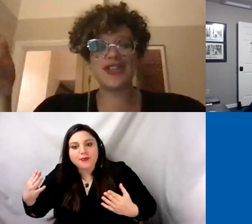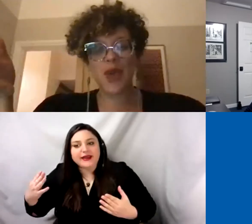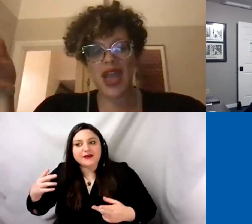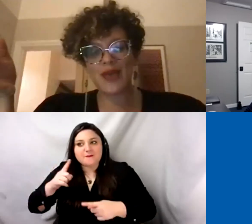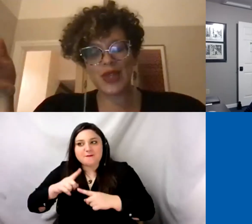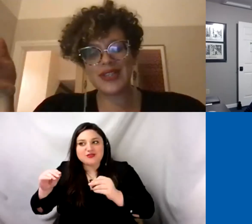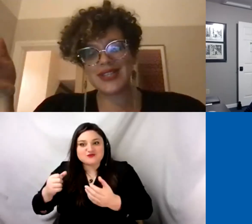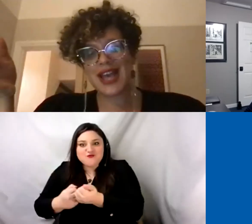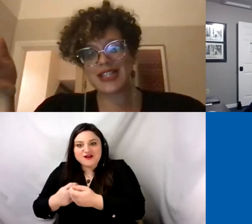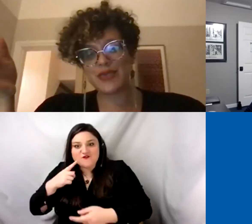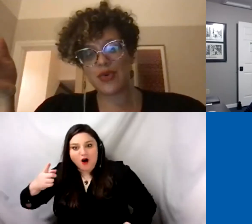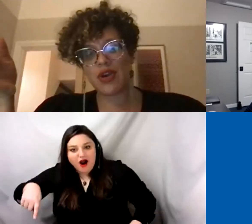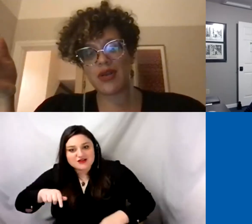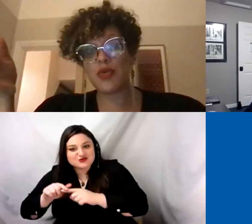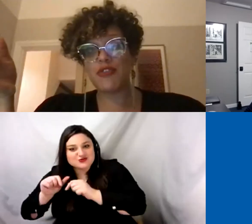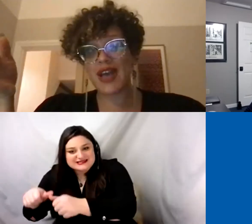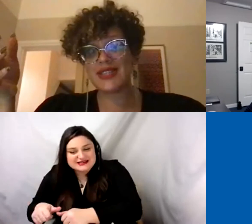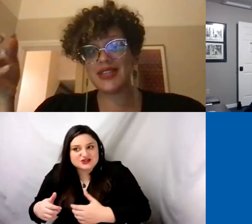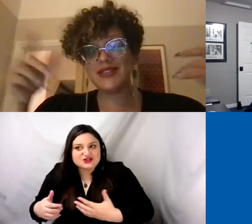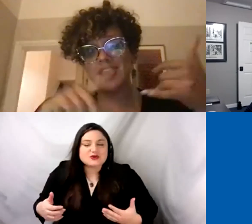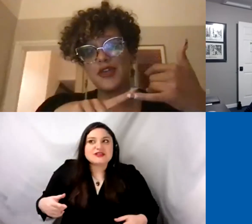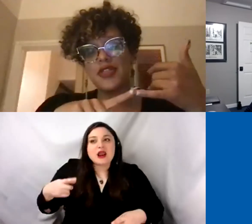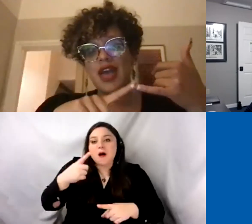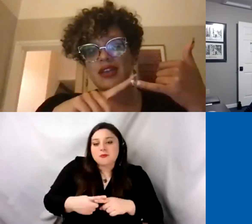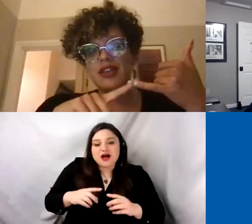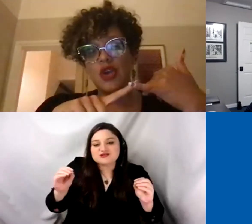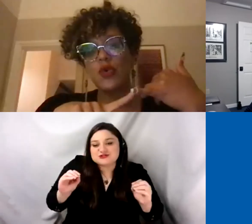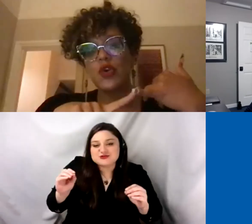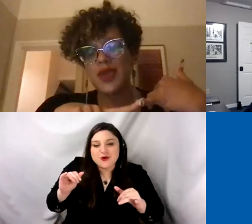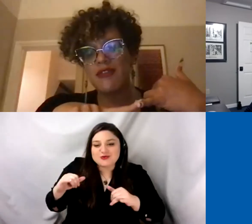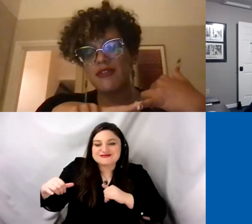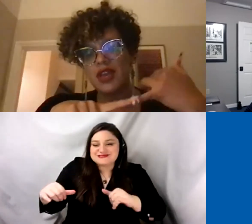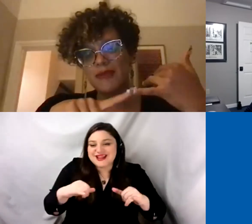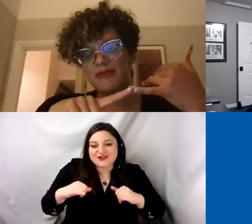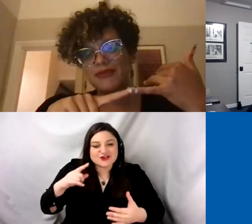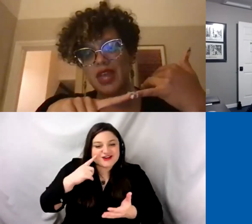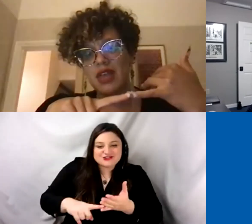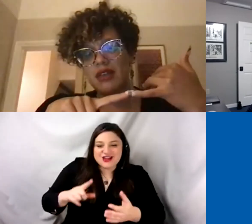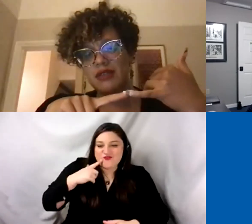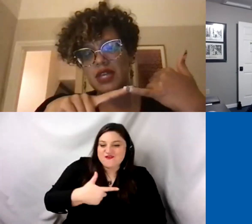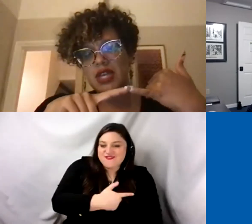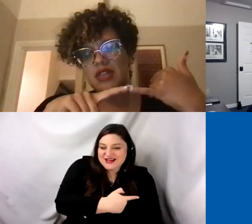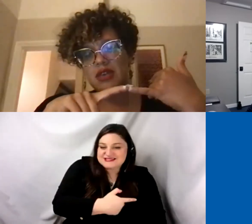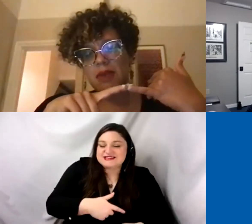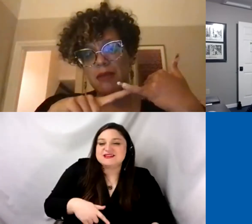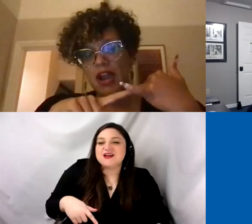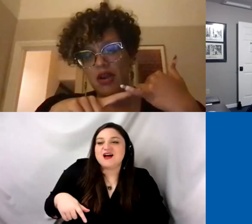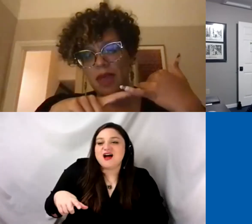other than the Excelsior pass and you can present